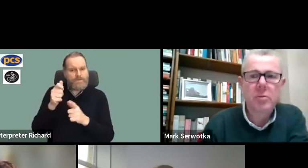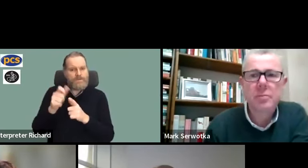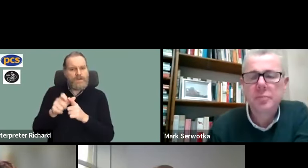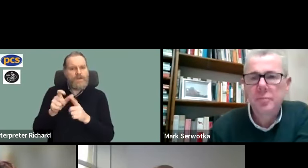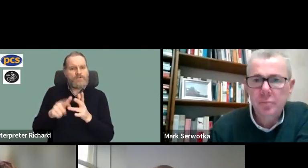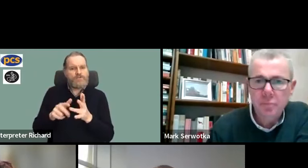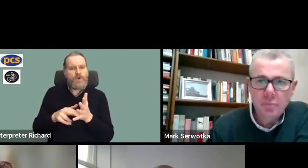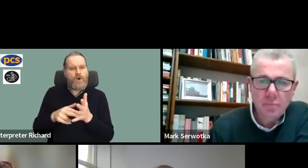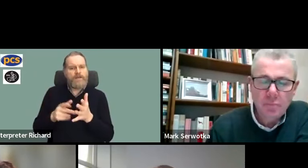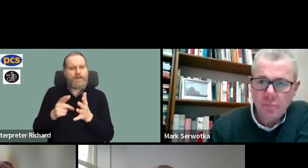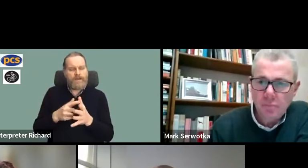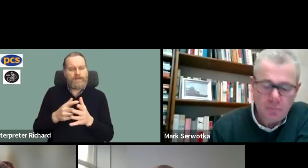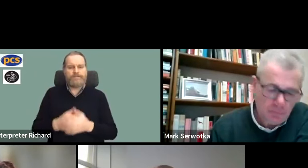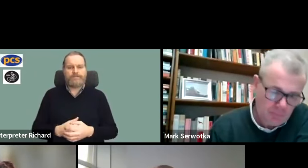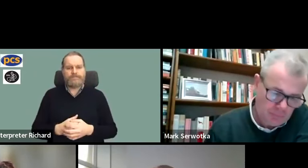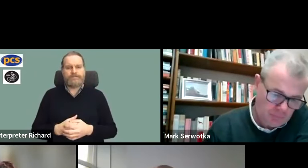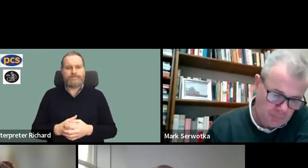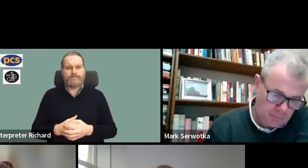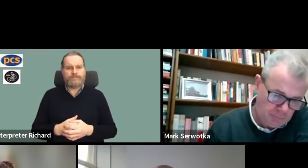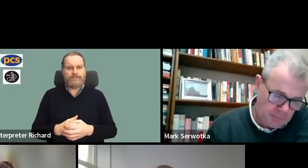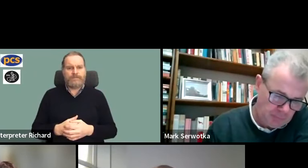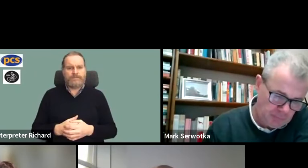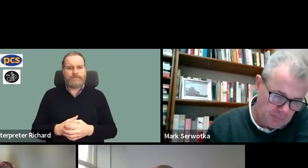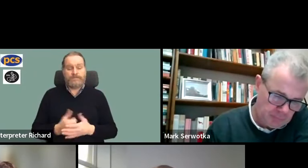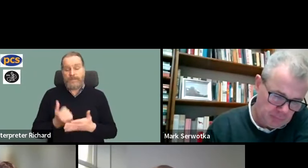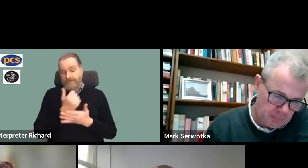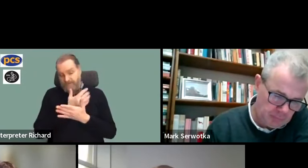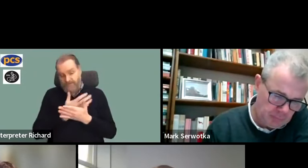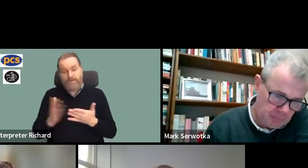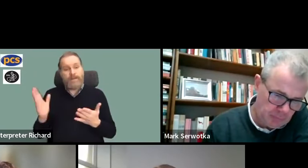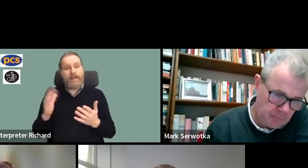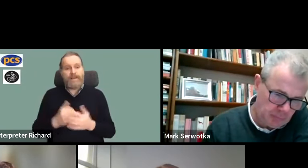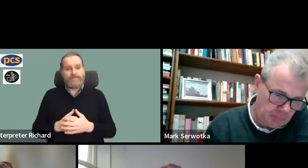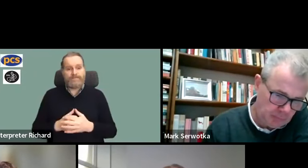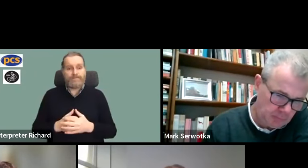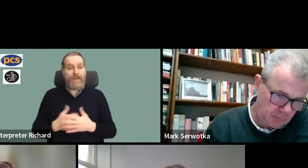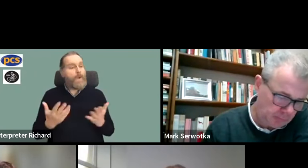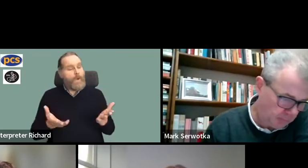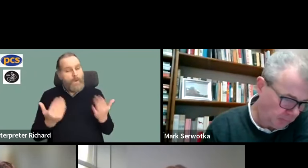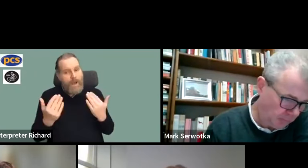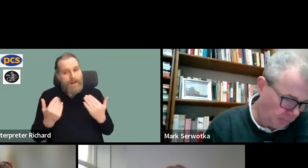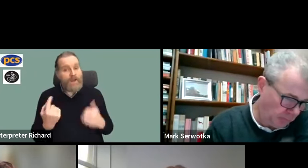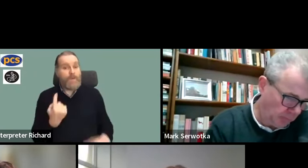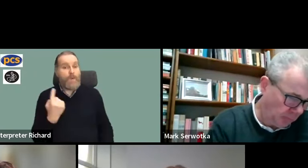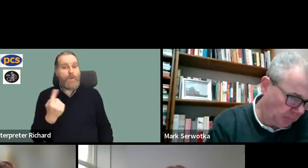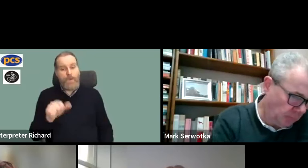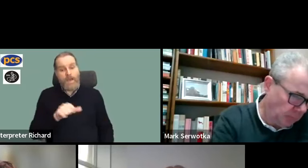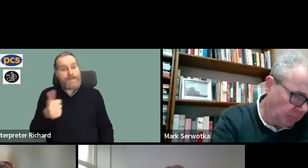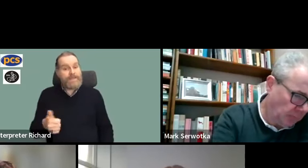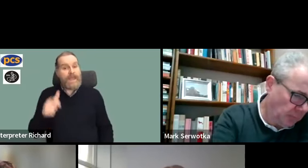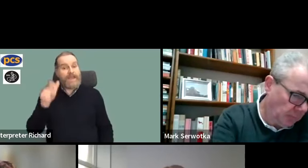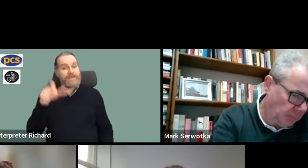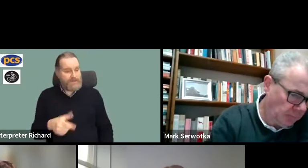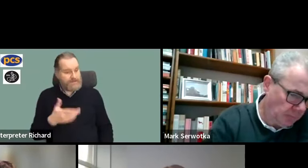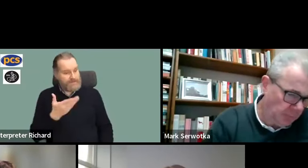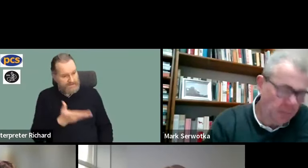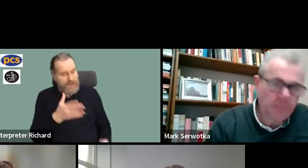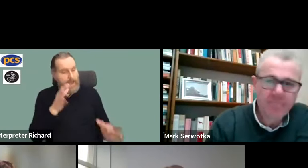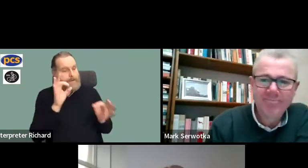Everybody's will be really important. Okay, and so really really ased again again. So what welcome our next